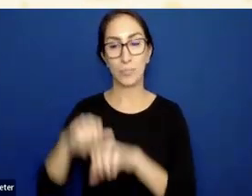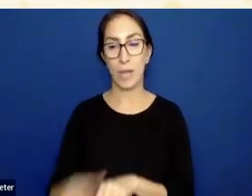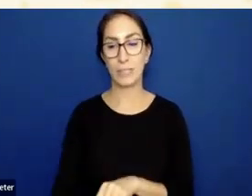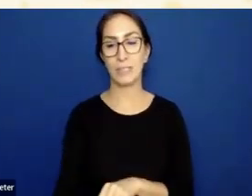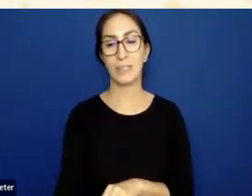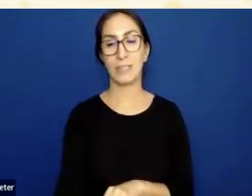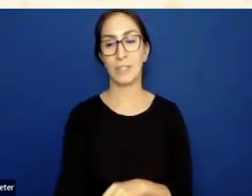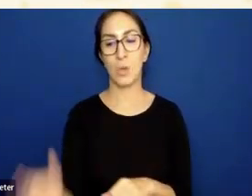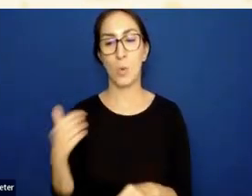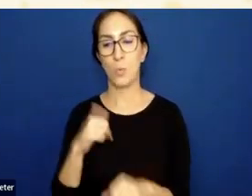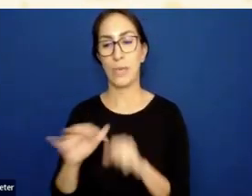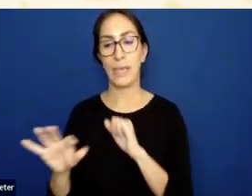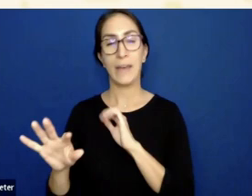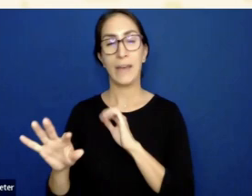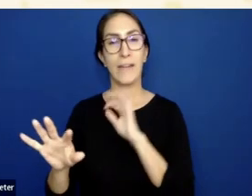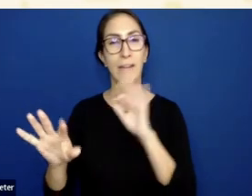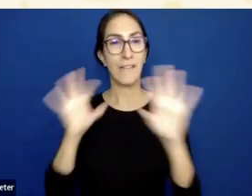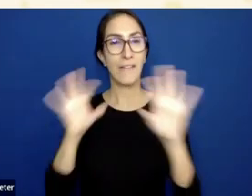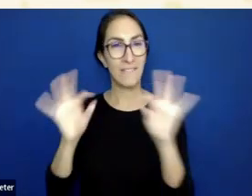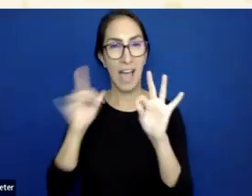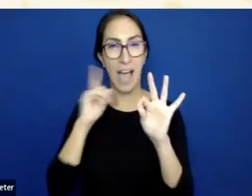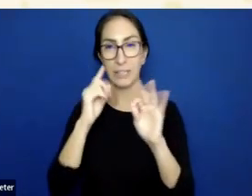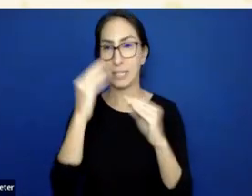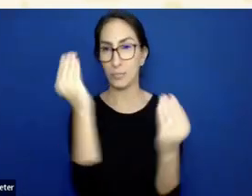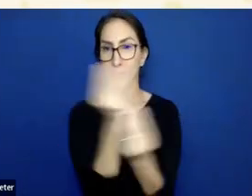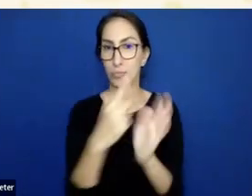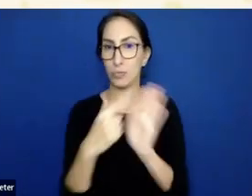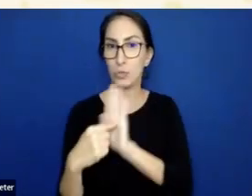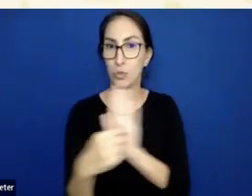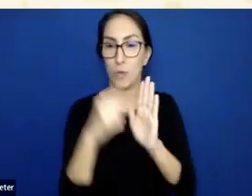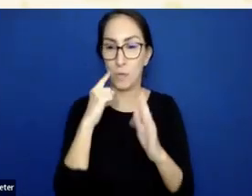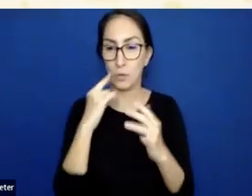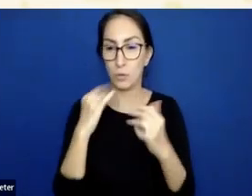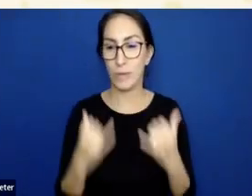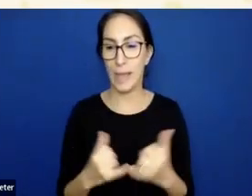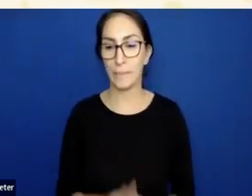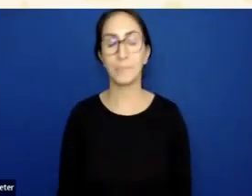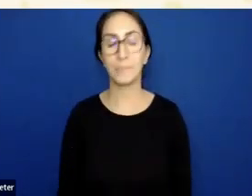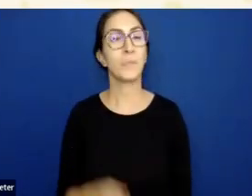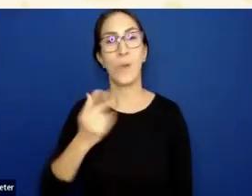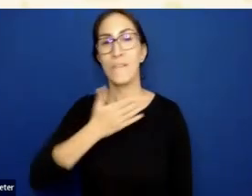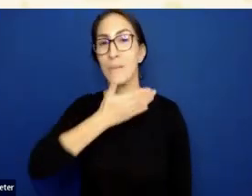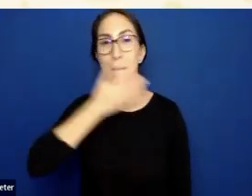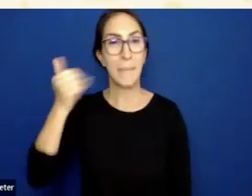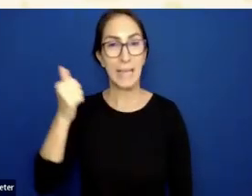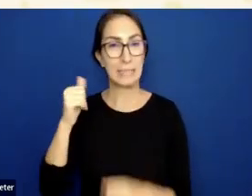and we can share with you? One of the best practices that I can share with you today is